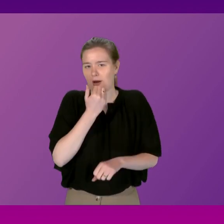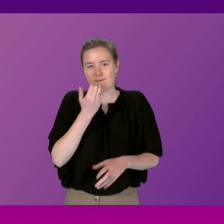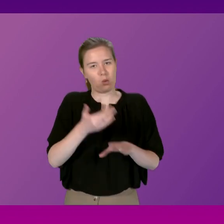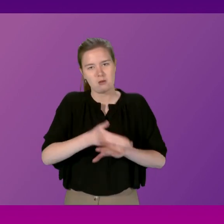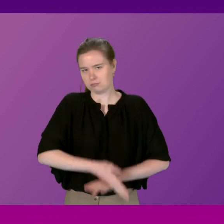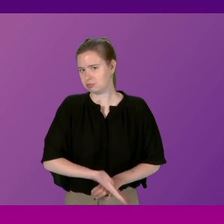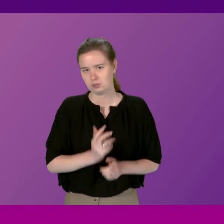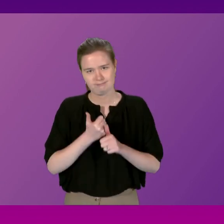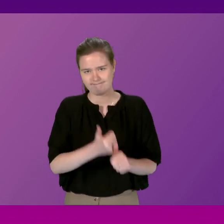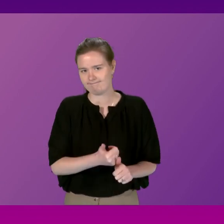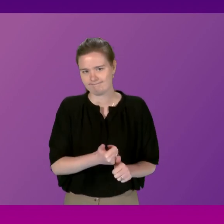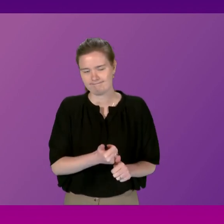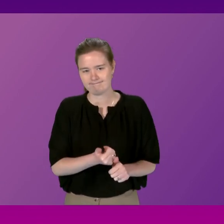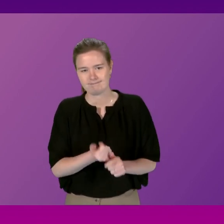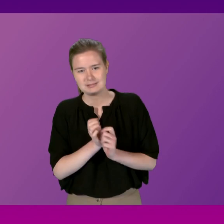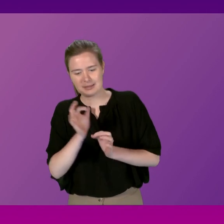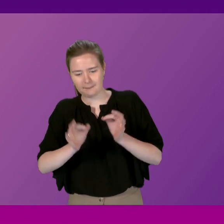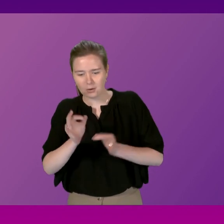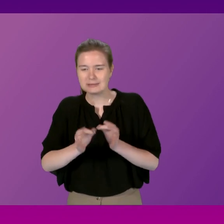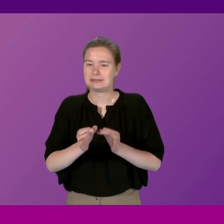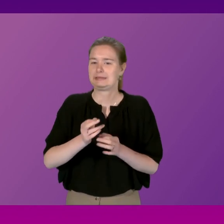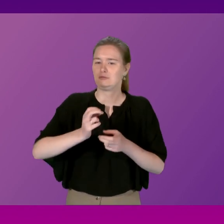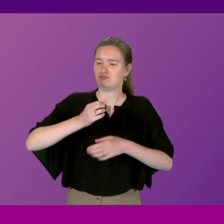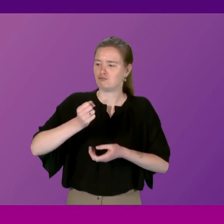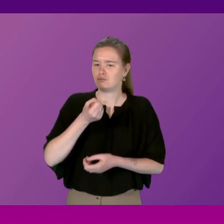It plays politics with drug and alcohol deaths.